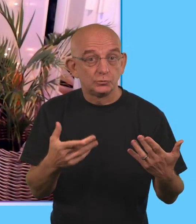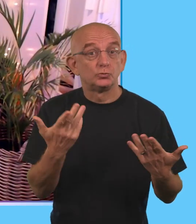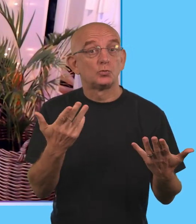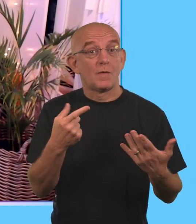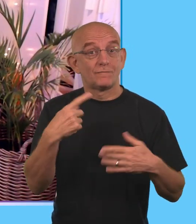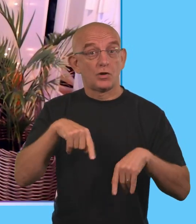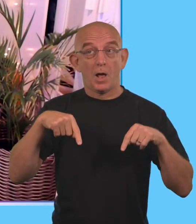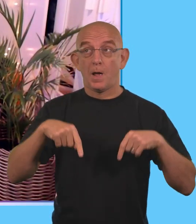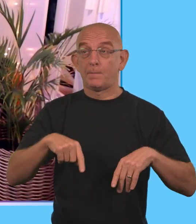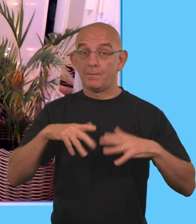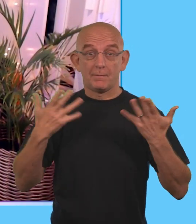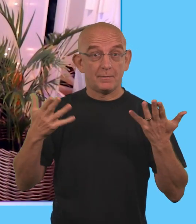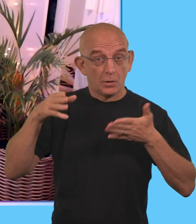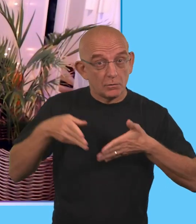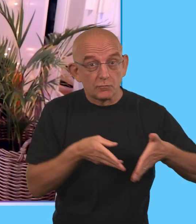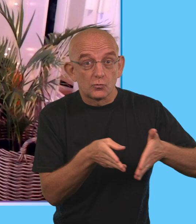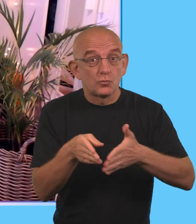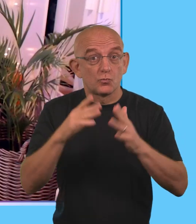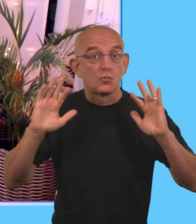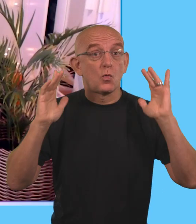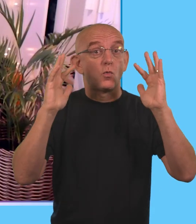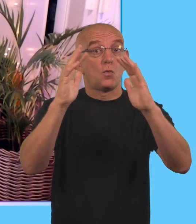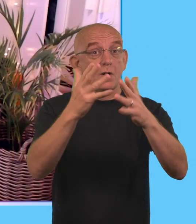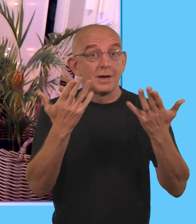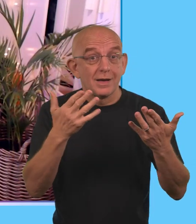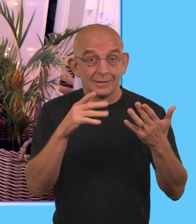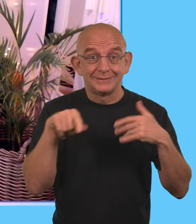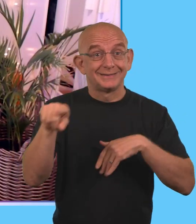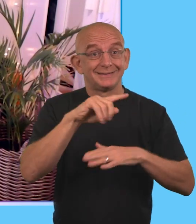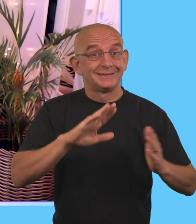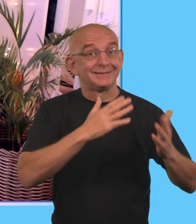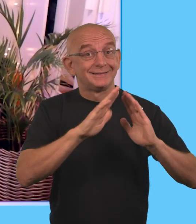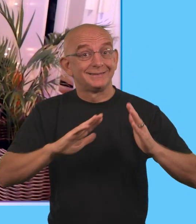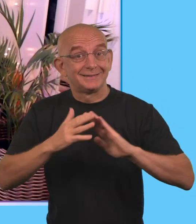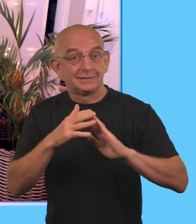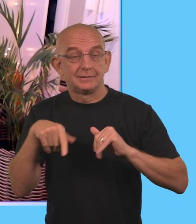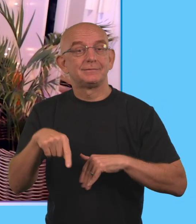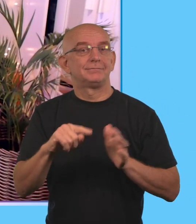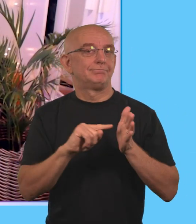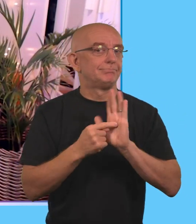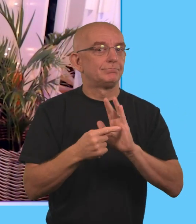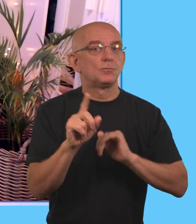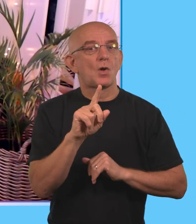So all the way from the Land of "fjord" and "fjell", I give you Sunlight by Krillbite Studio.